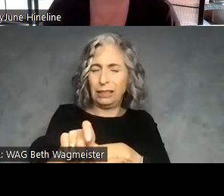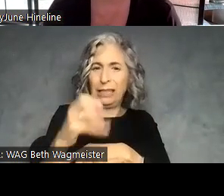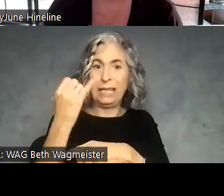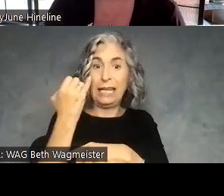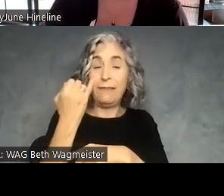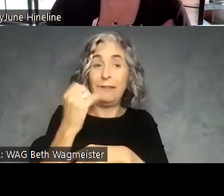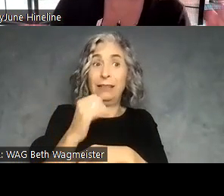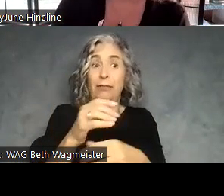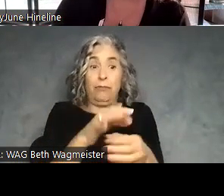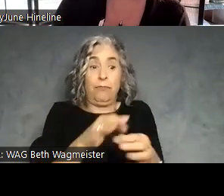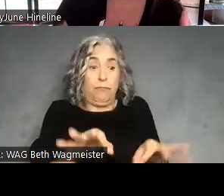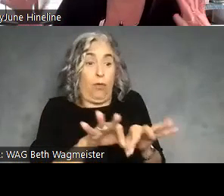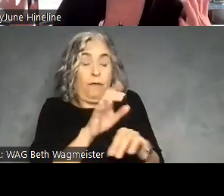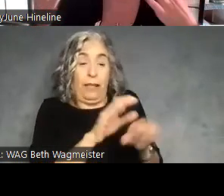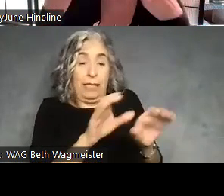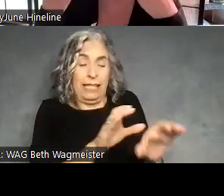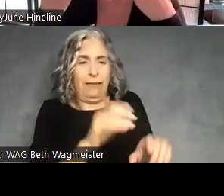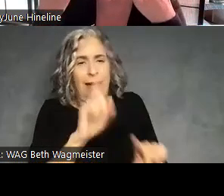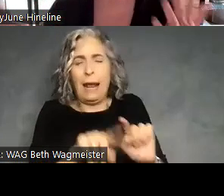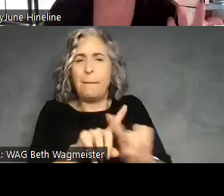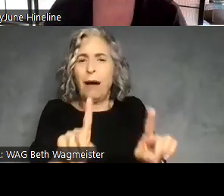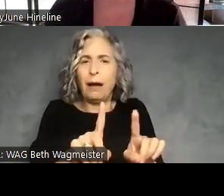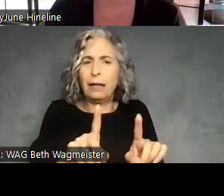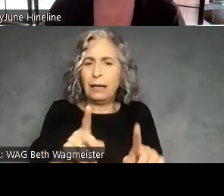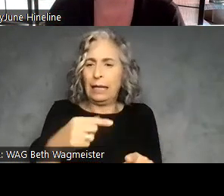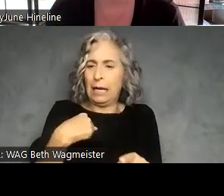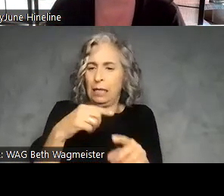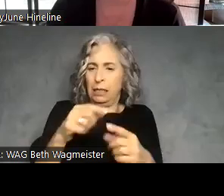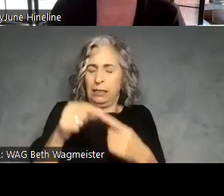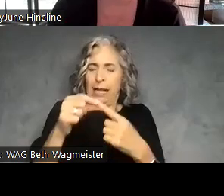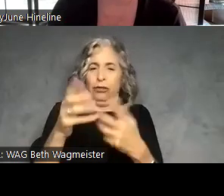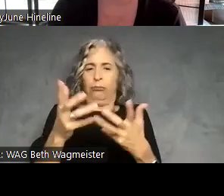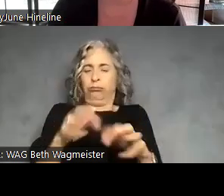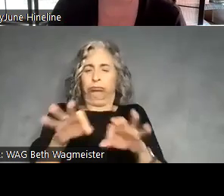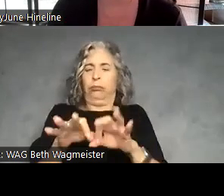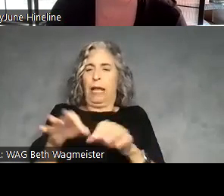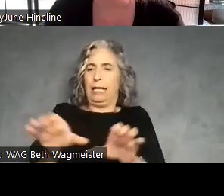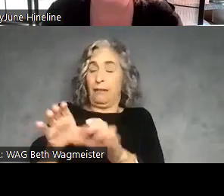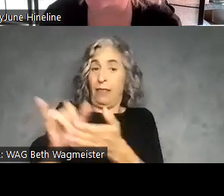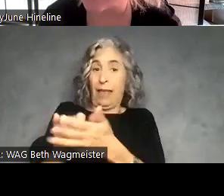learning disability or some vision loss, they might take more time locating the elements on